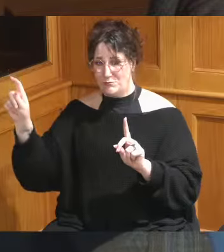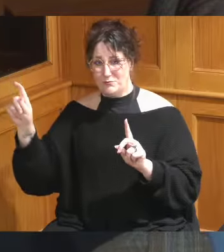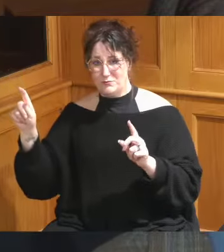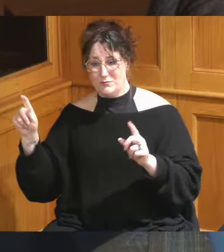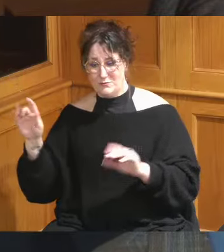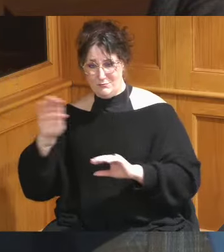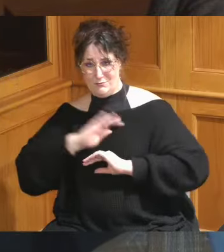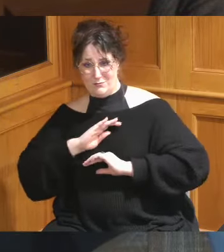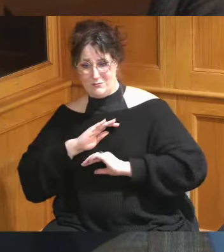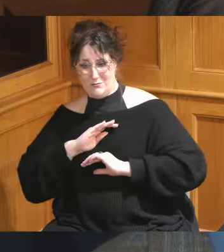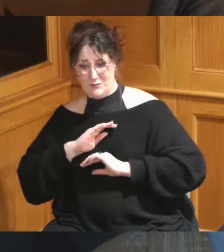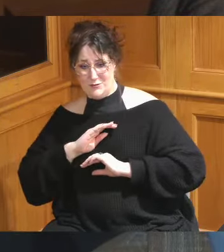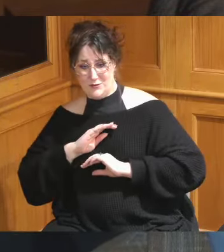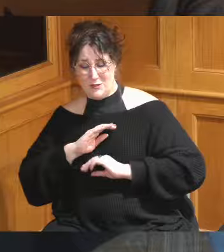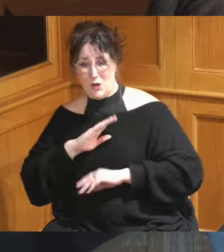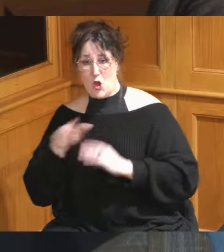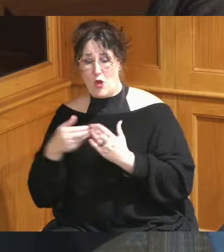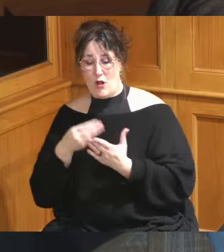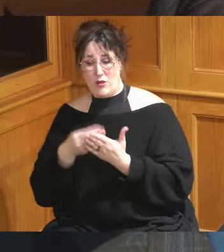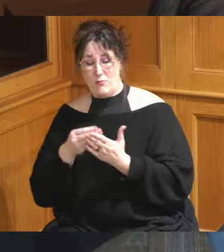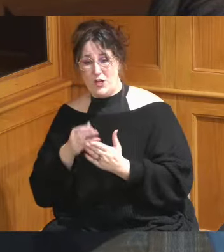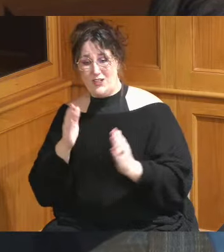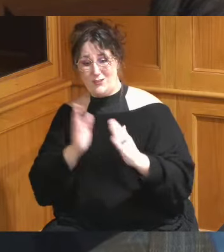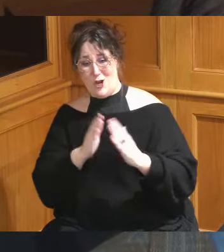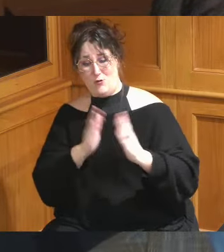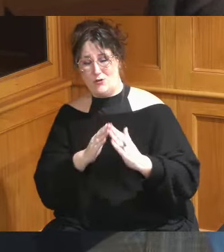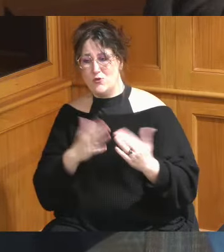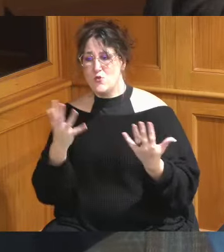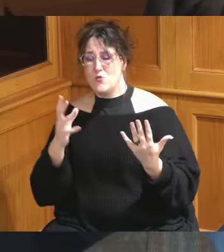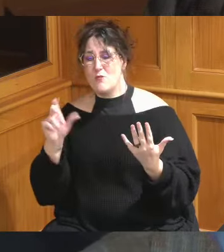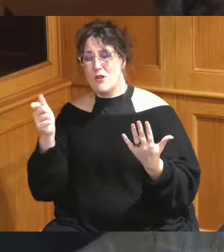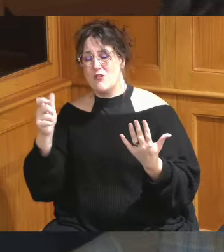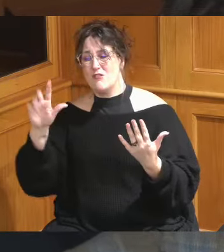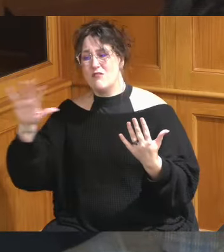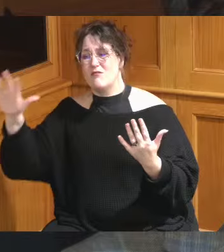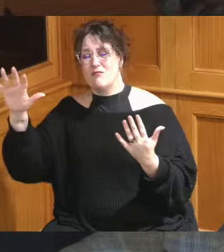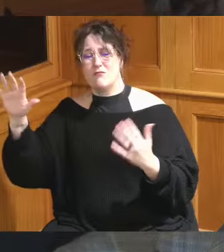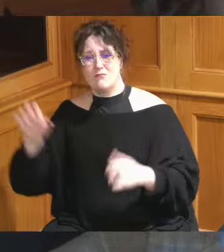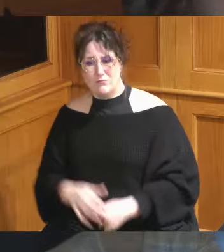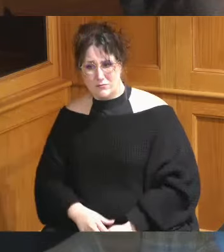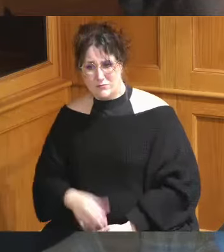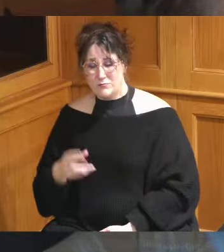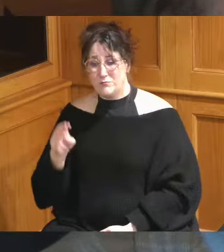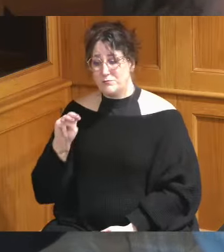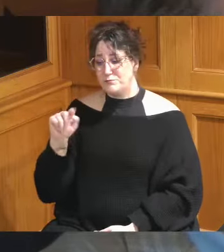but we can't have all our money going downtown. What about our business districts and Mount Hy and